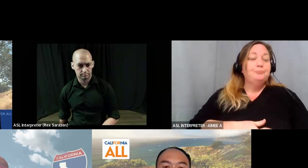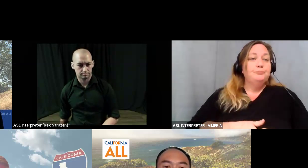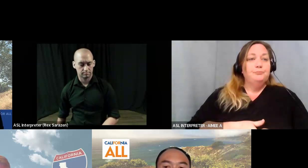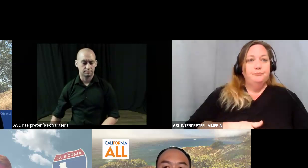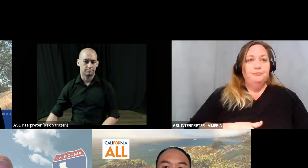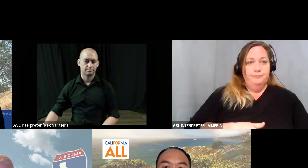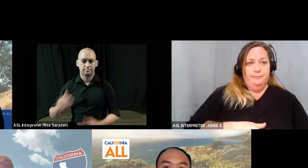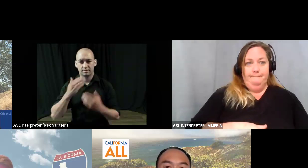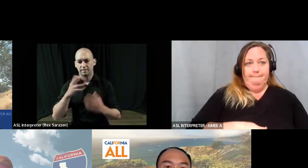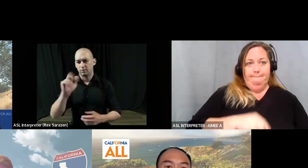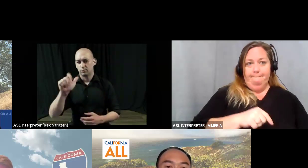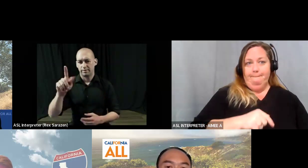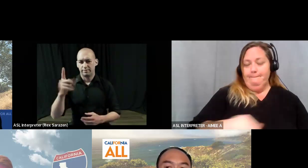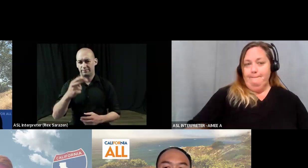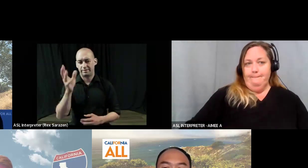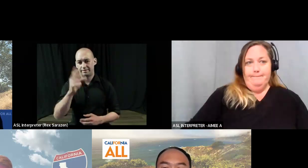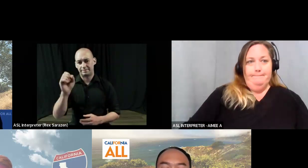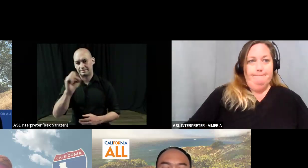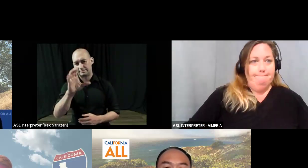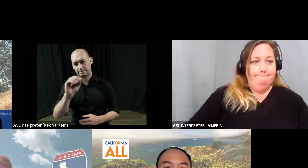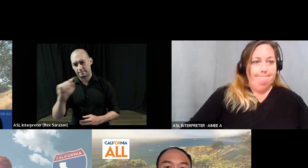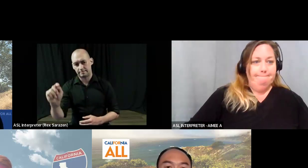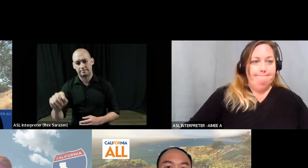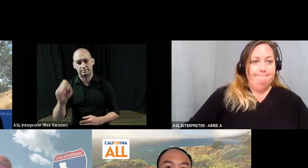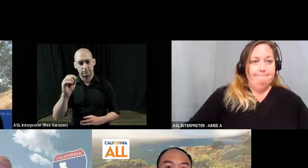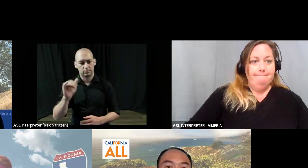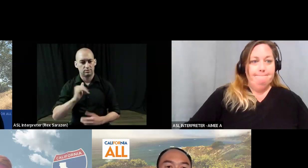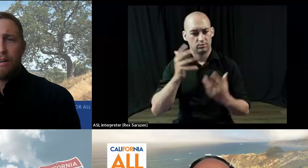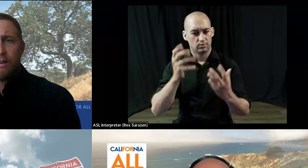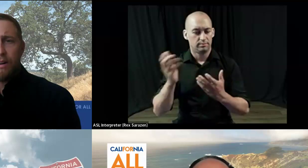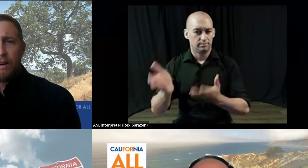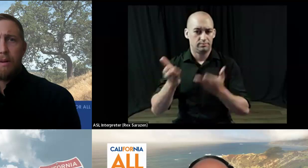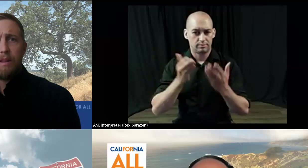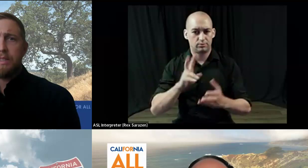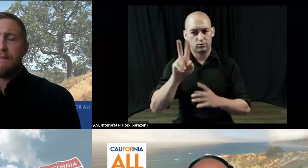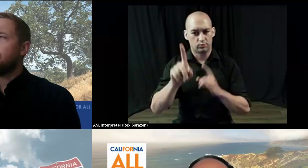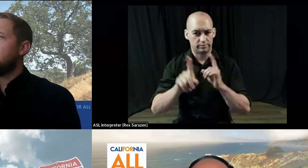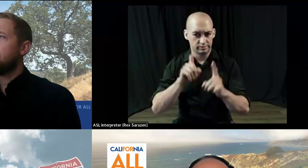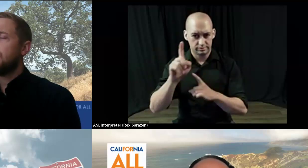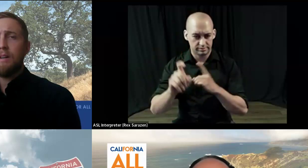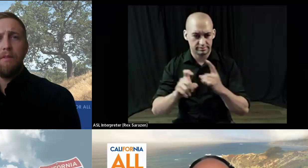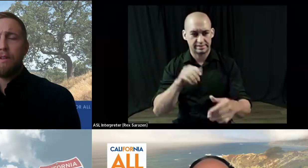Thank you, Ralph and Scott. So I did want to bring up two questions that are in the same flavor